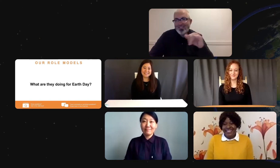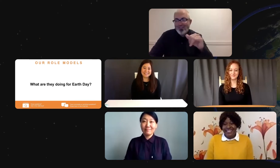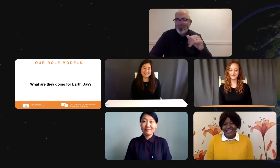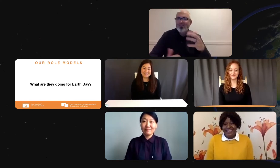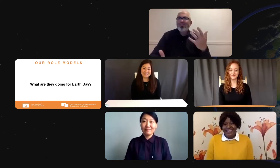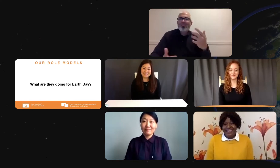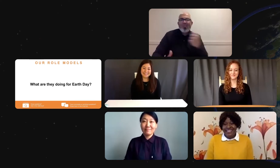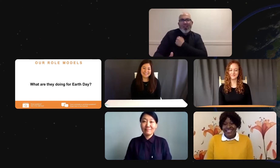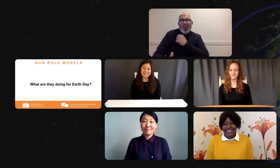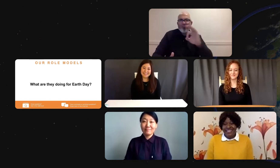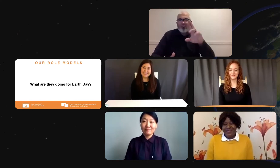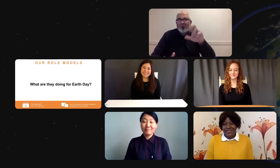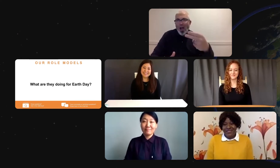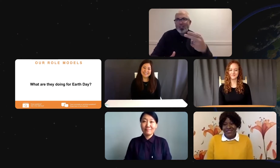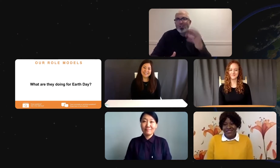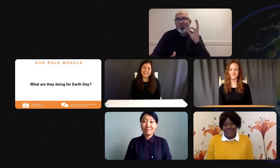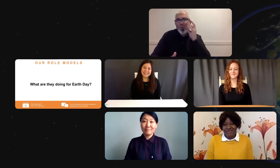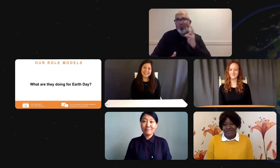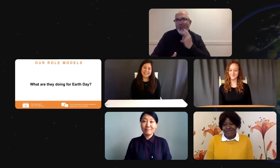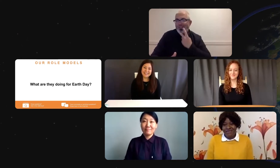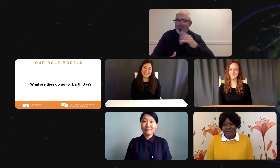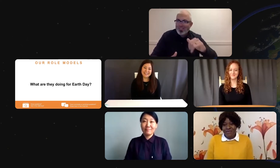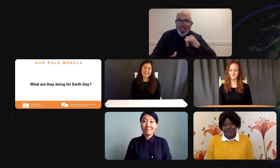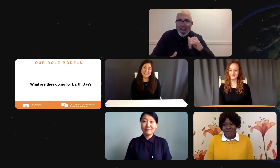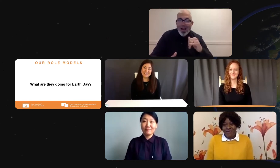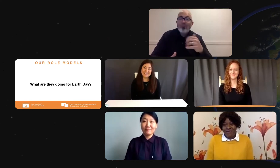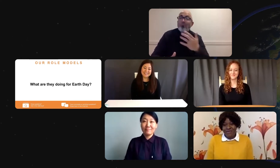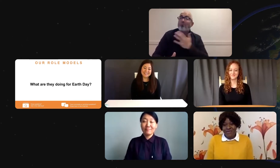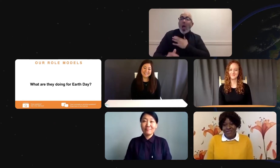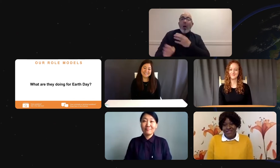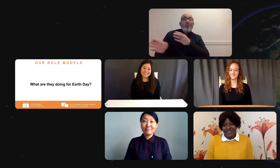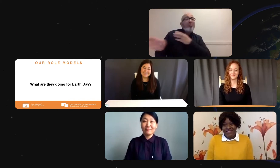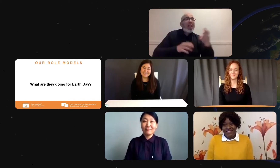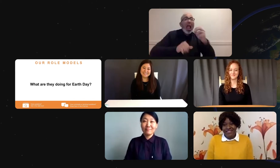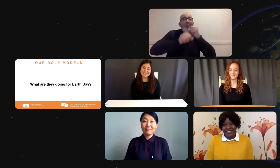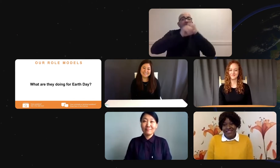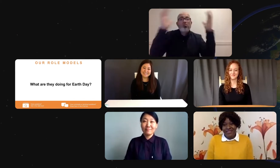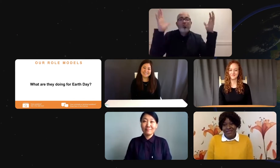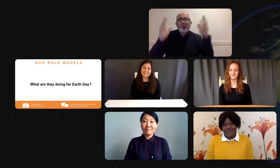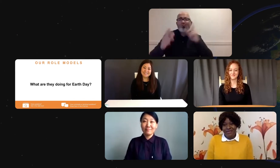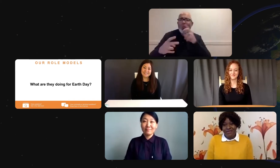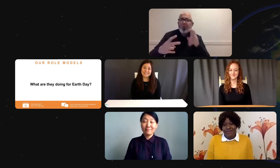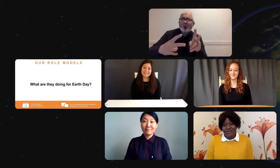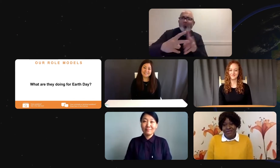I have 2 plans.